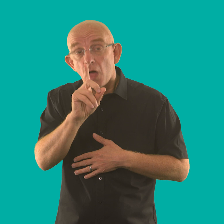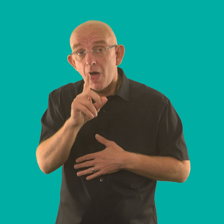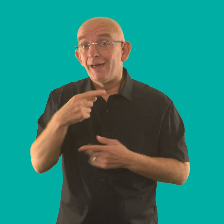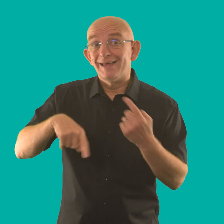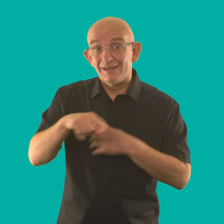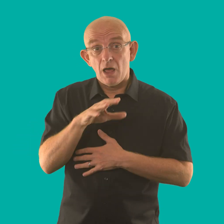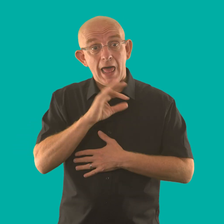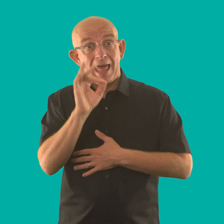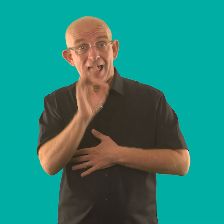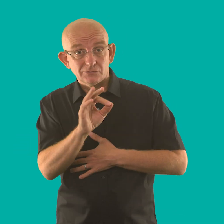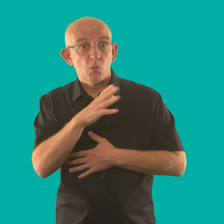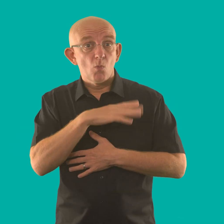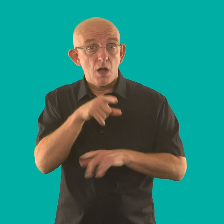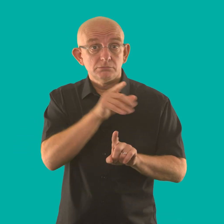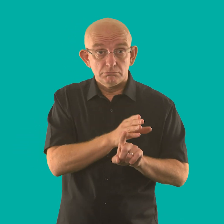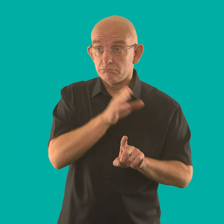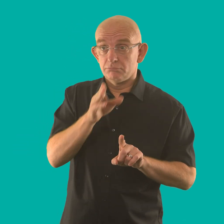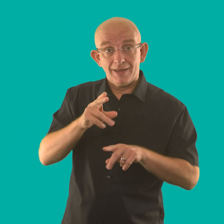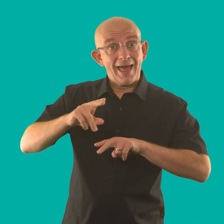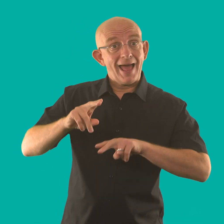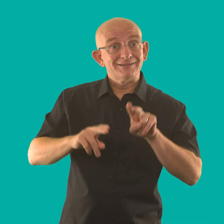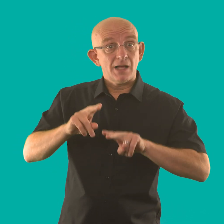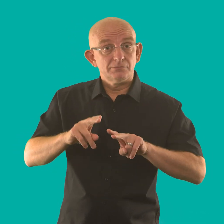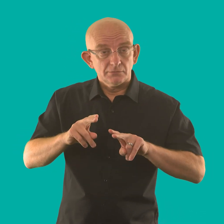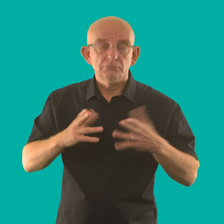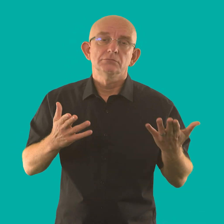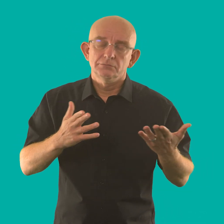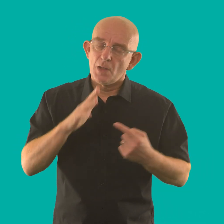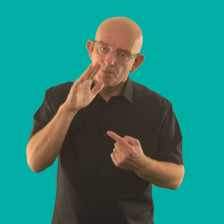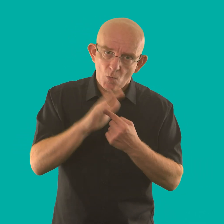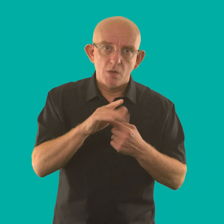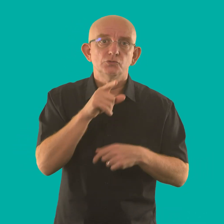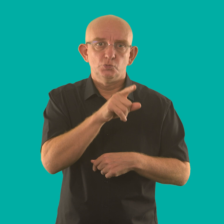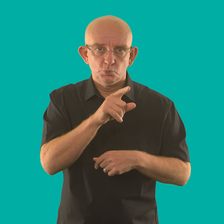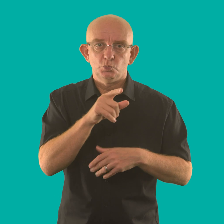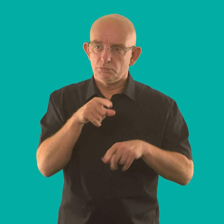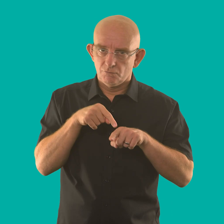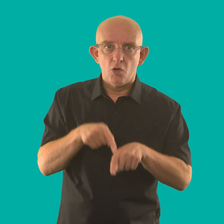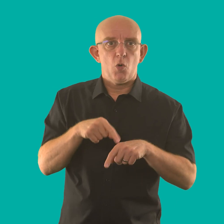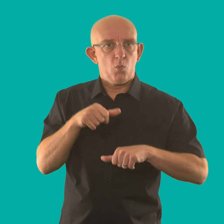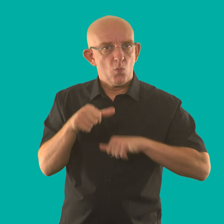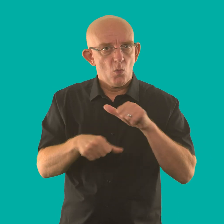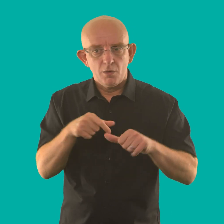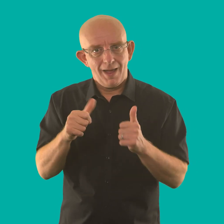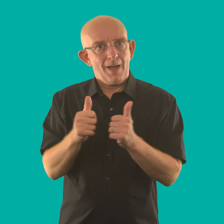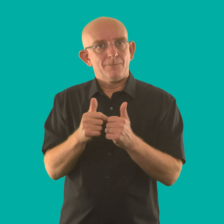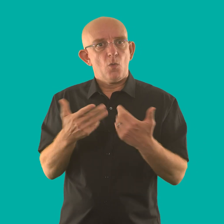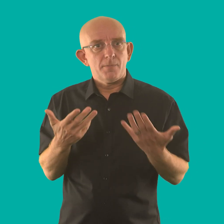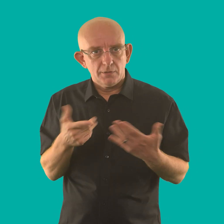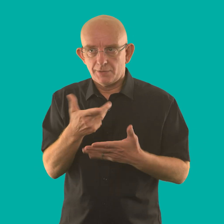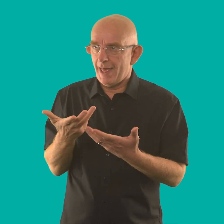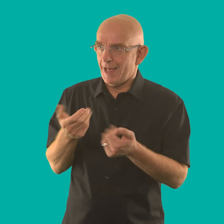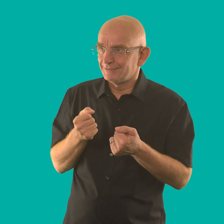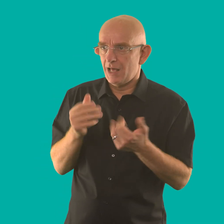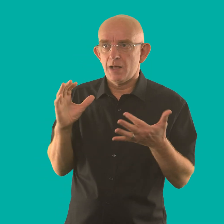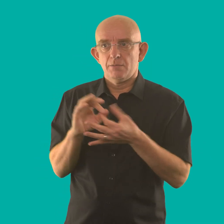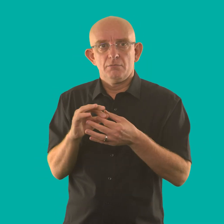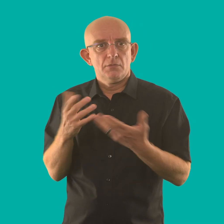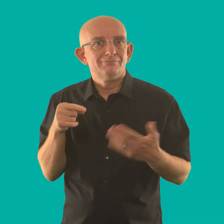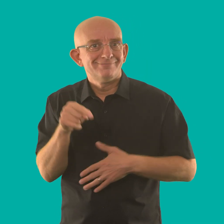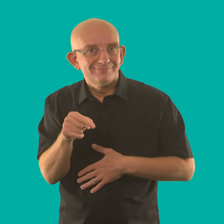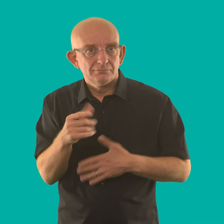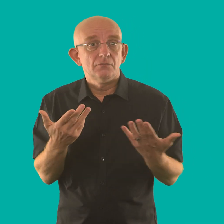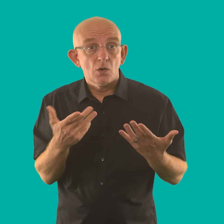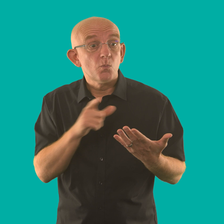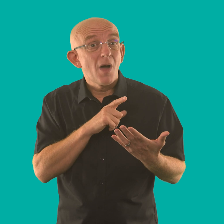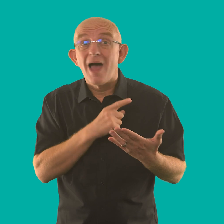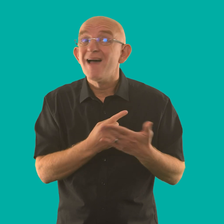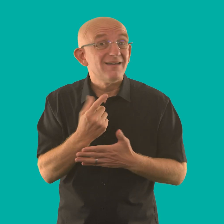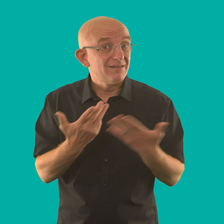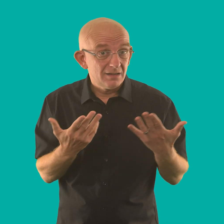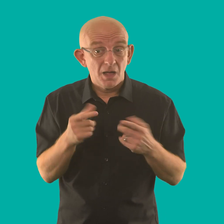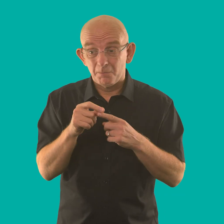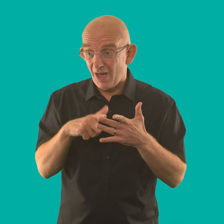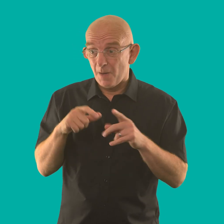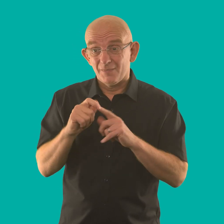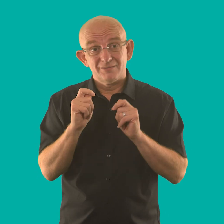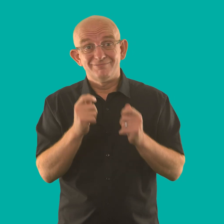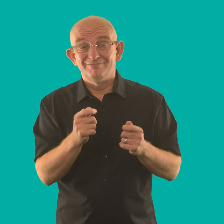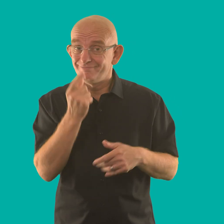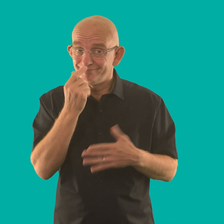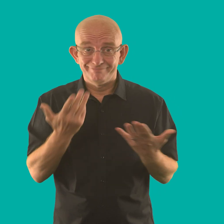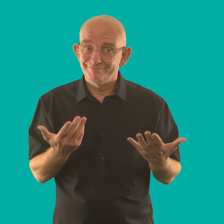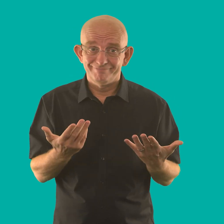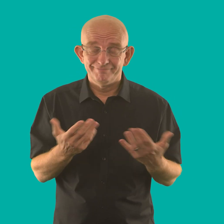If we invite you to have an assessment though, it is important you attend the appointment or accept the call, or we may not be able to award you PIP.